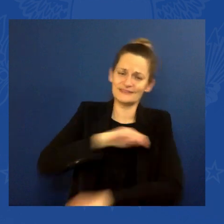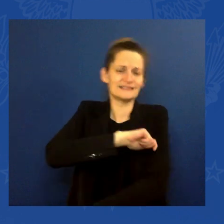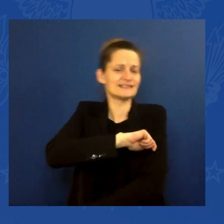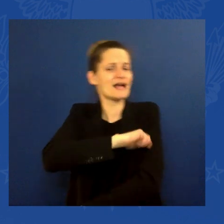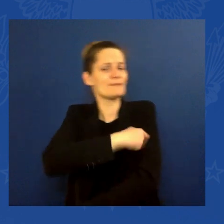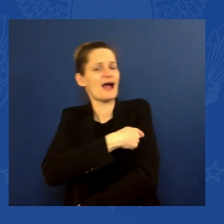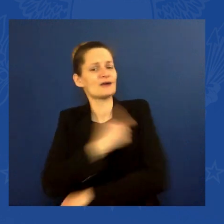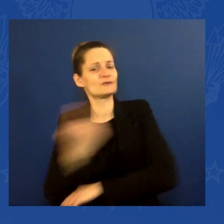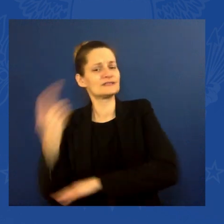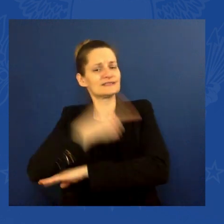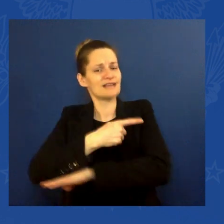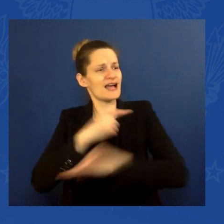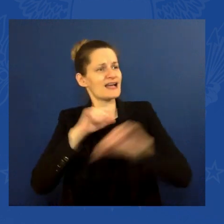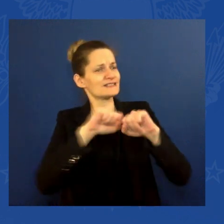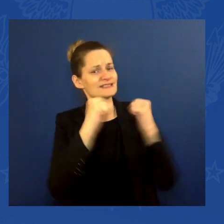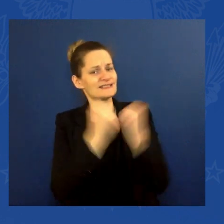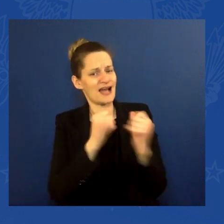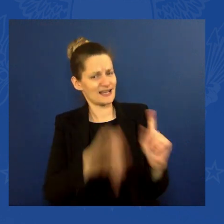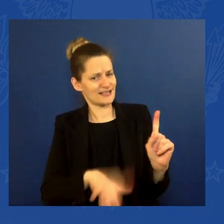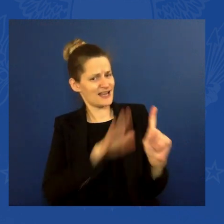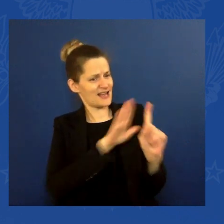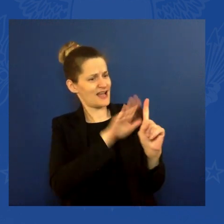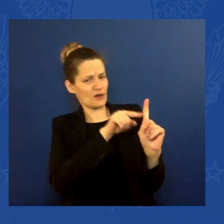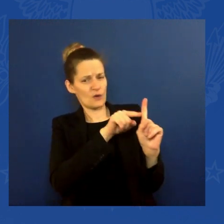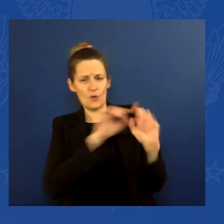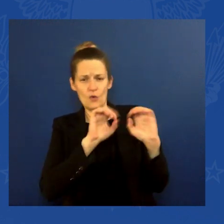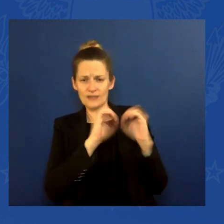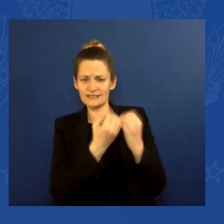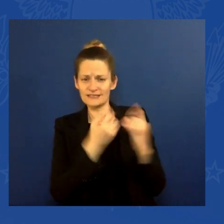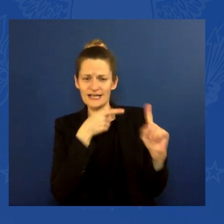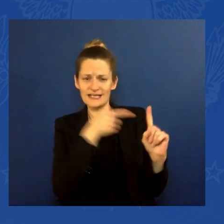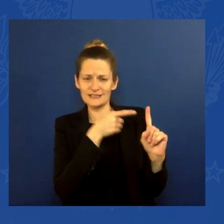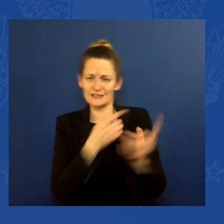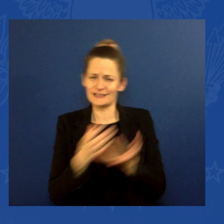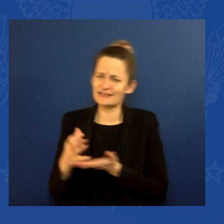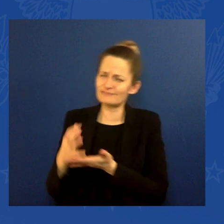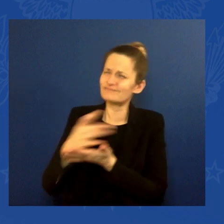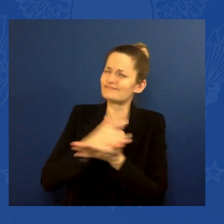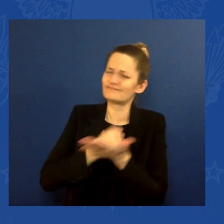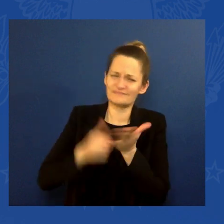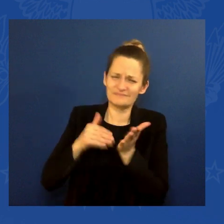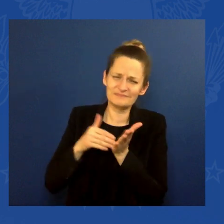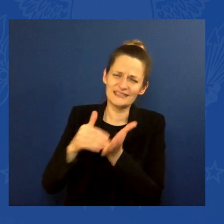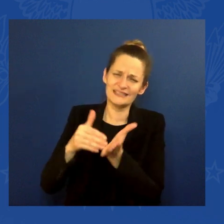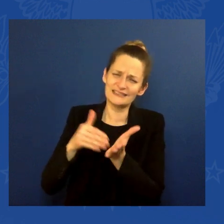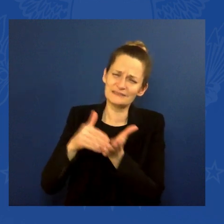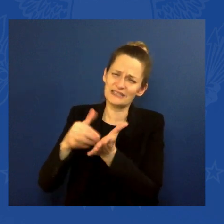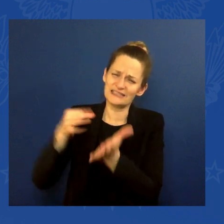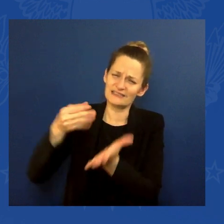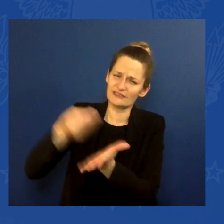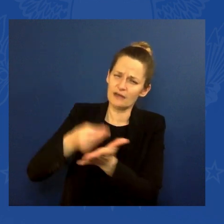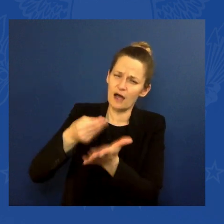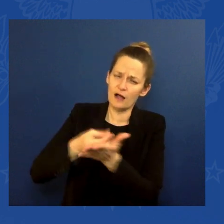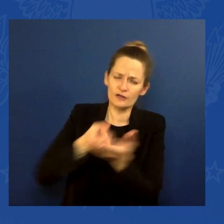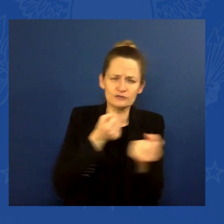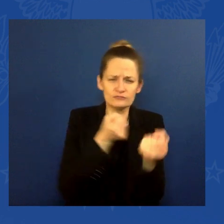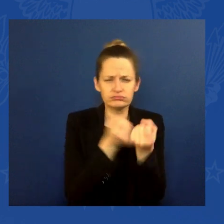like you have done -- and so much more -- for countless people of all backgrounds in the community. It all started with an idea --